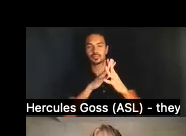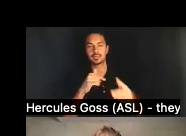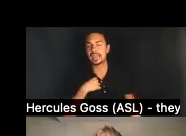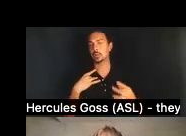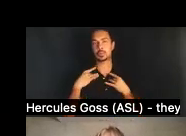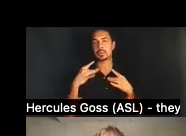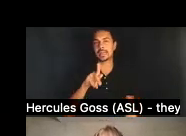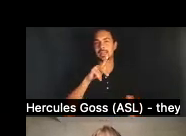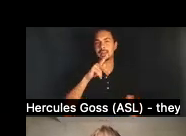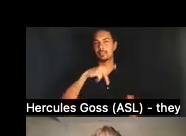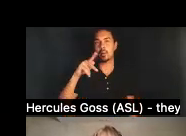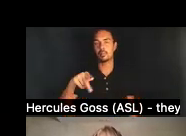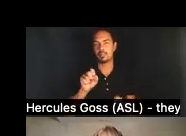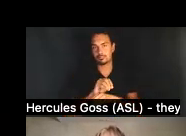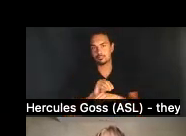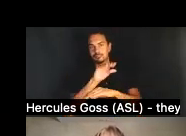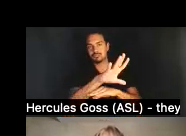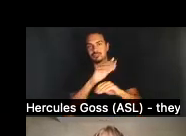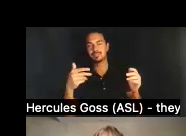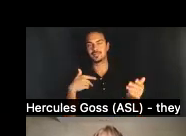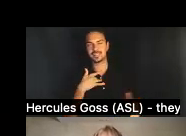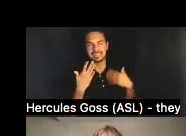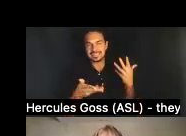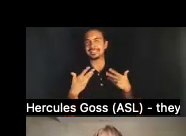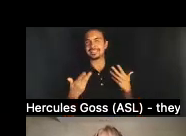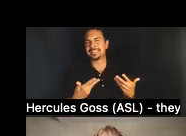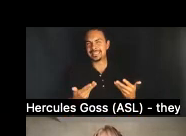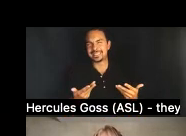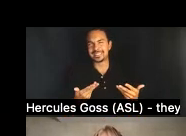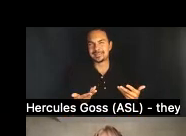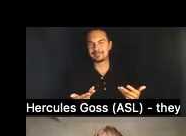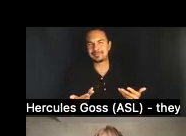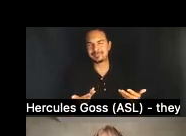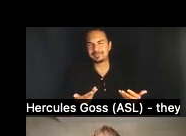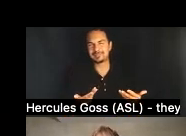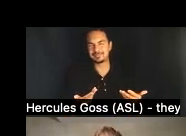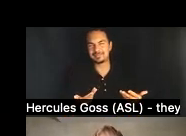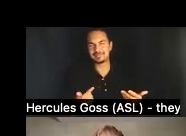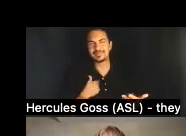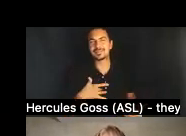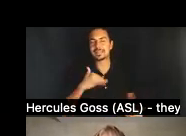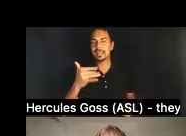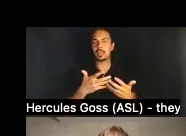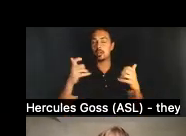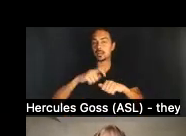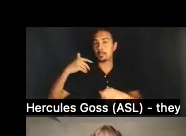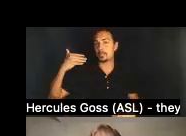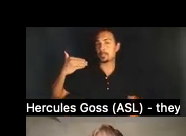PowerPoint type presentations because they always feel like, like, a lot of times